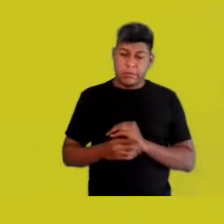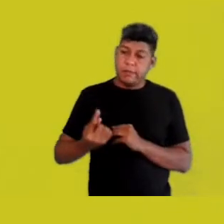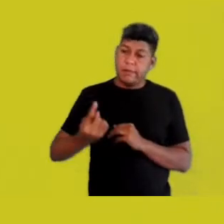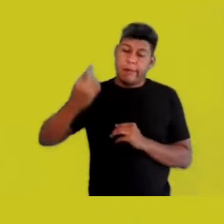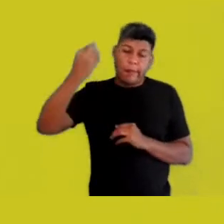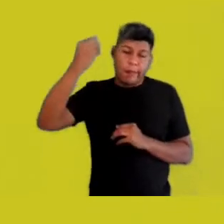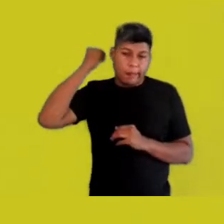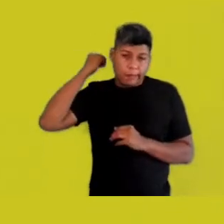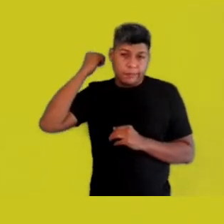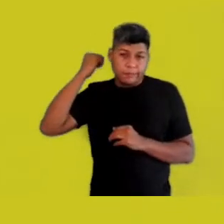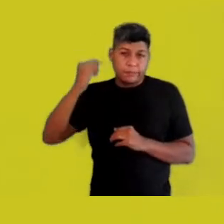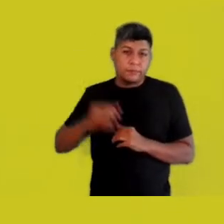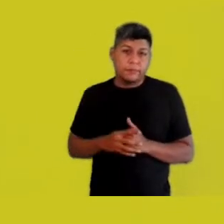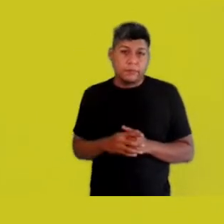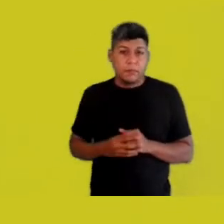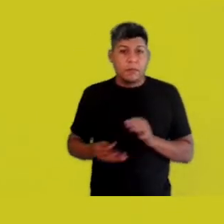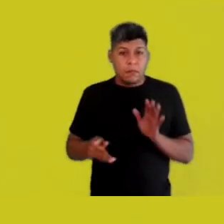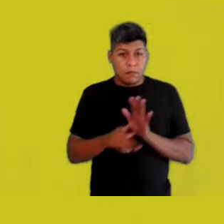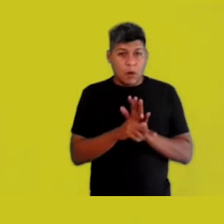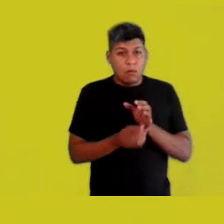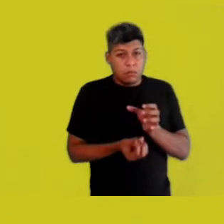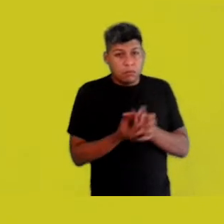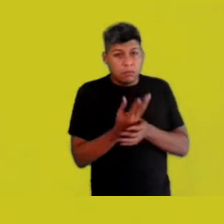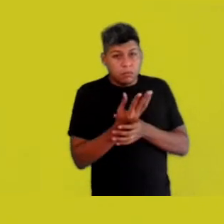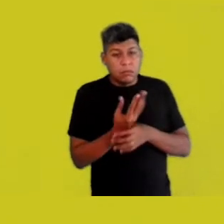Through the formation of the notion of fetishism,